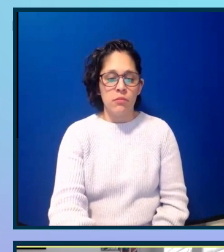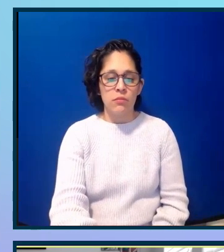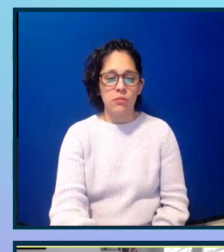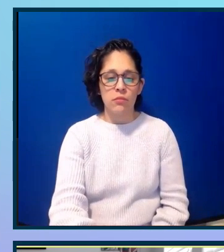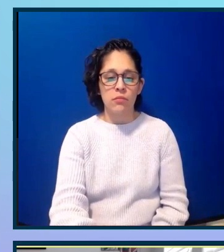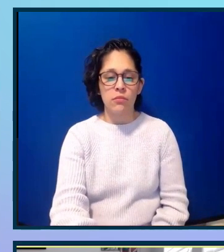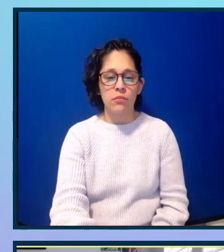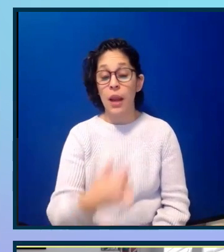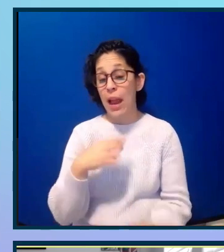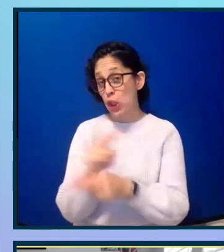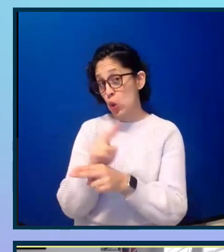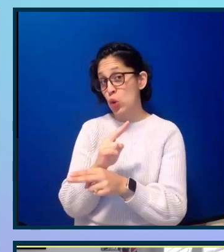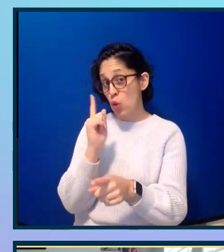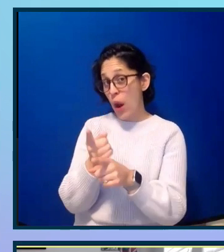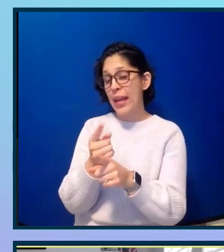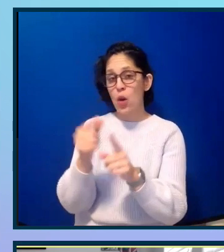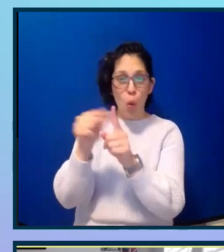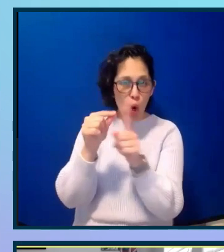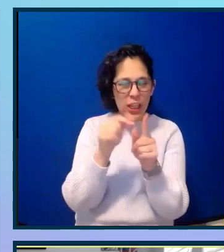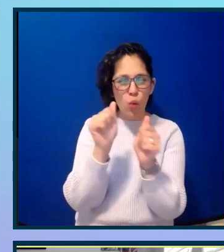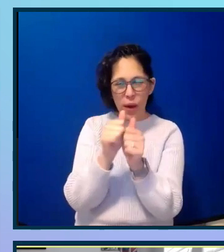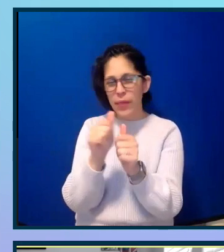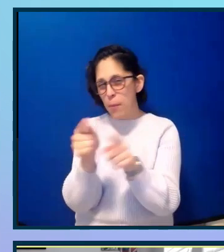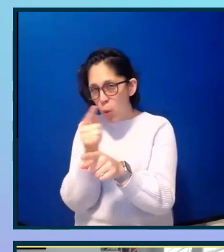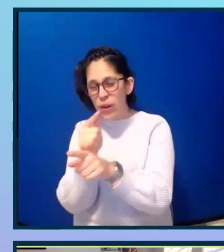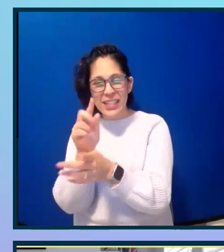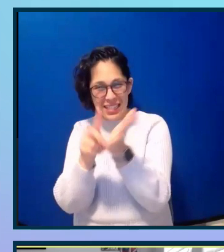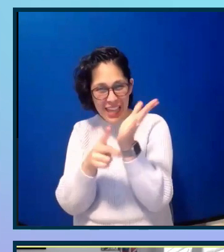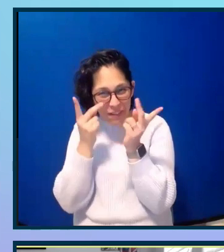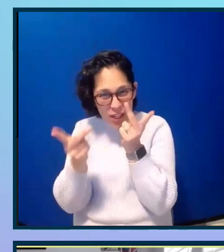with the right sort of visual design in order to ensure somebody can kinda skim